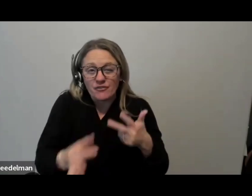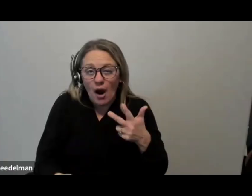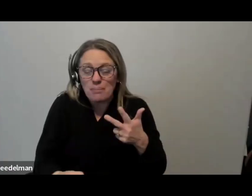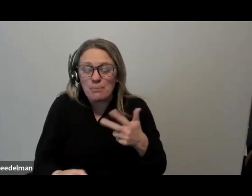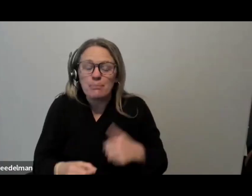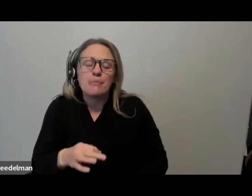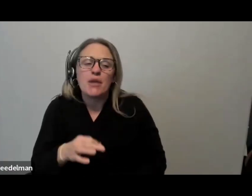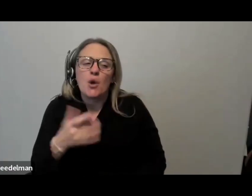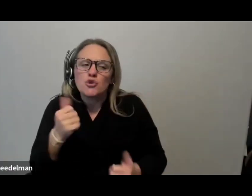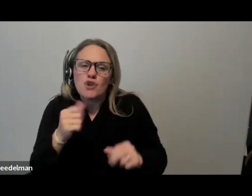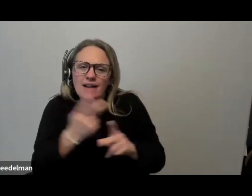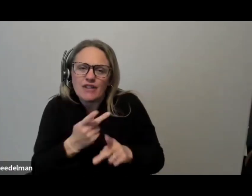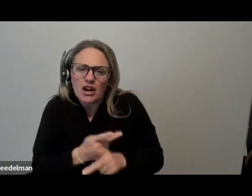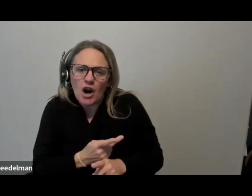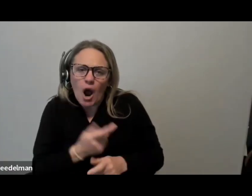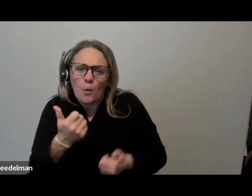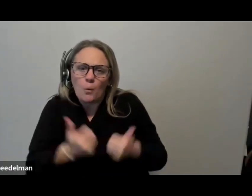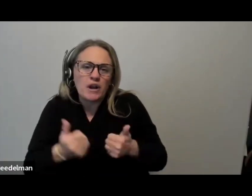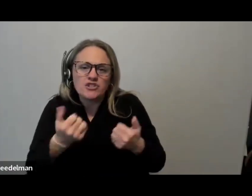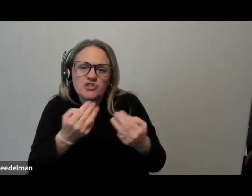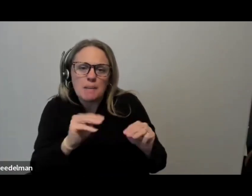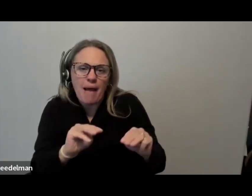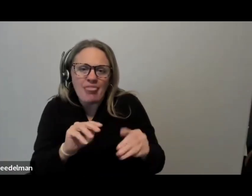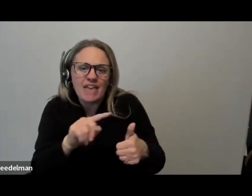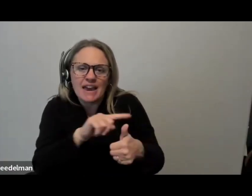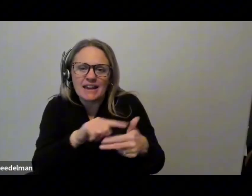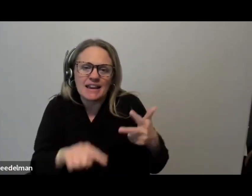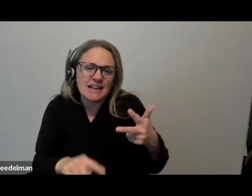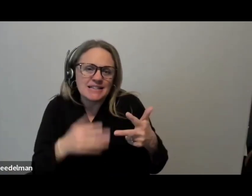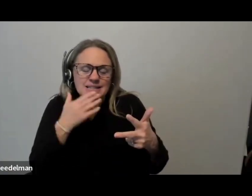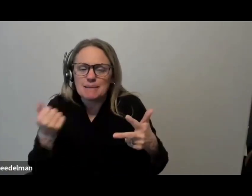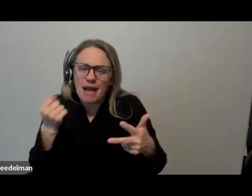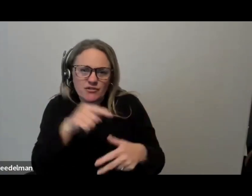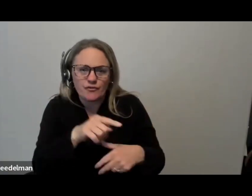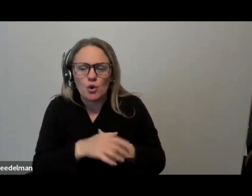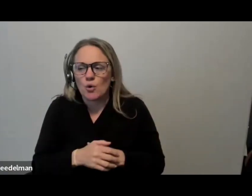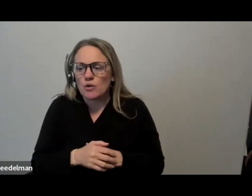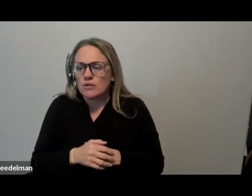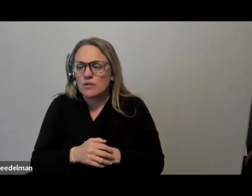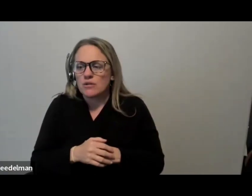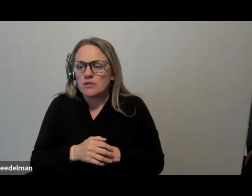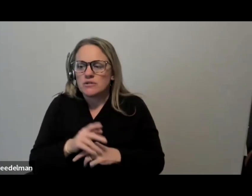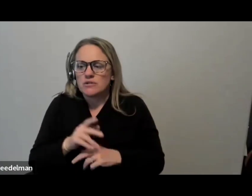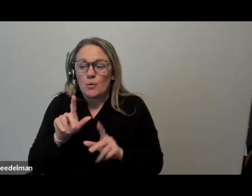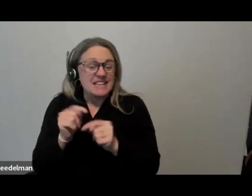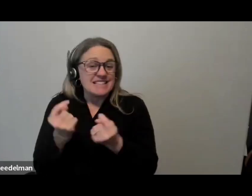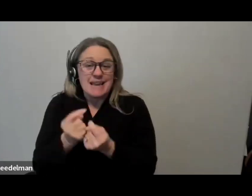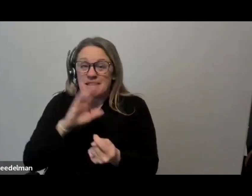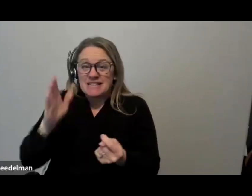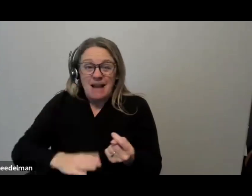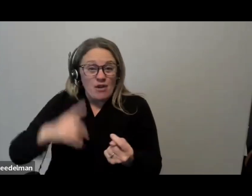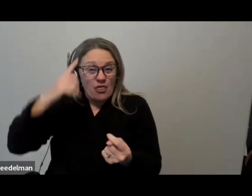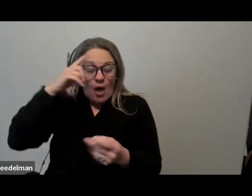be the best for you there. So if a team has never thought about accessibility, usability before, we're just gonna do a heuristic evaluation